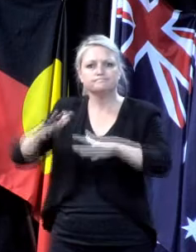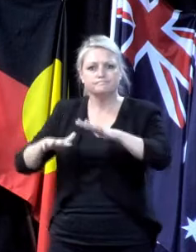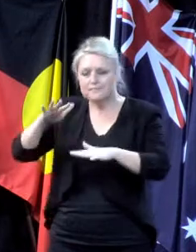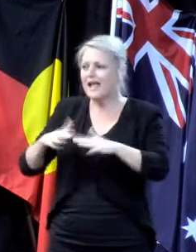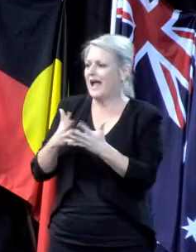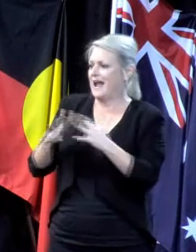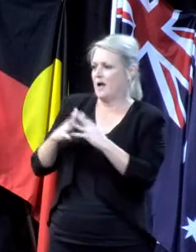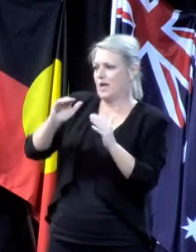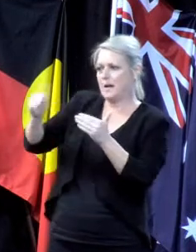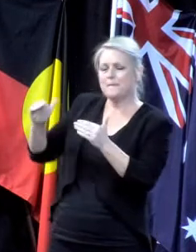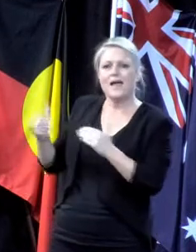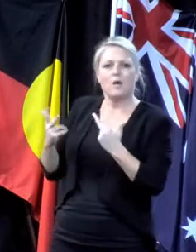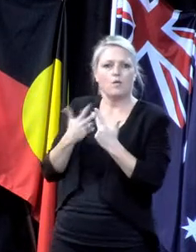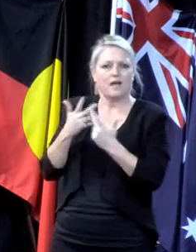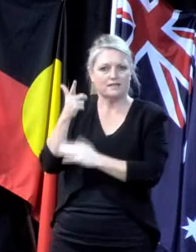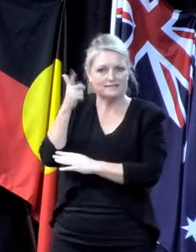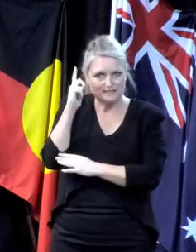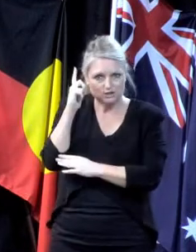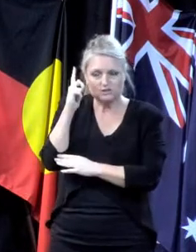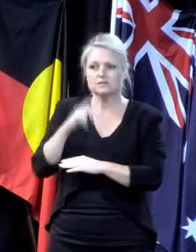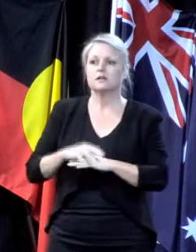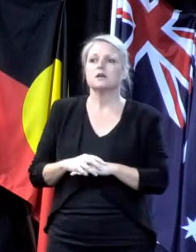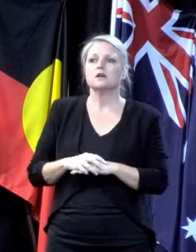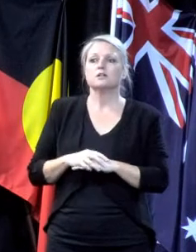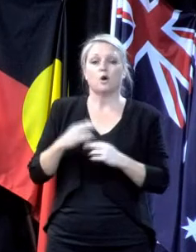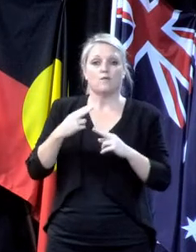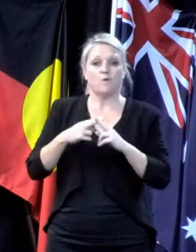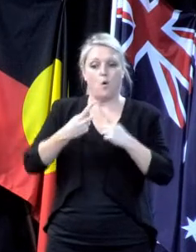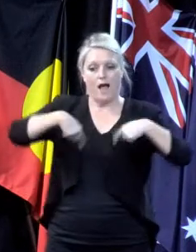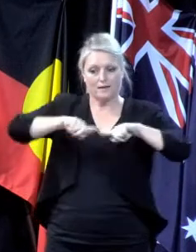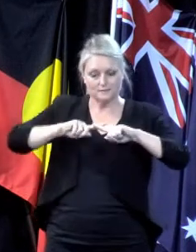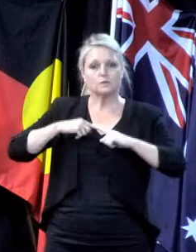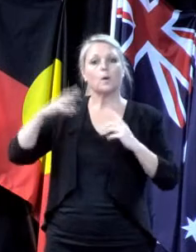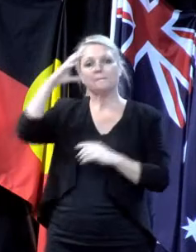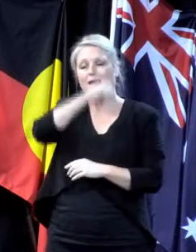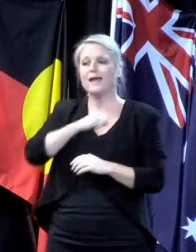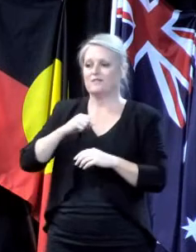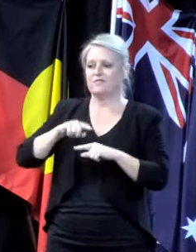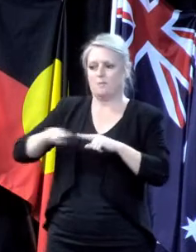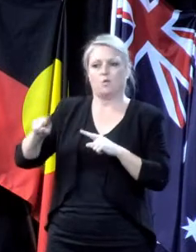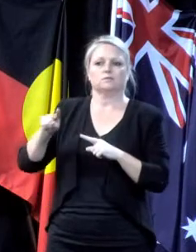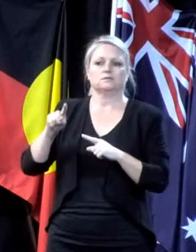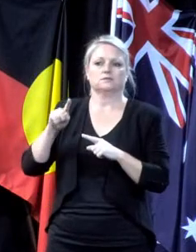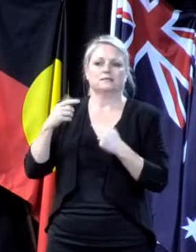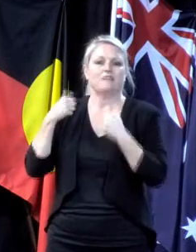So the most effective way to address that is to actually provide the professional learning alongside them in the classroom